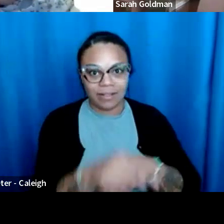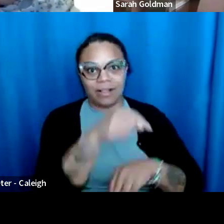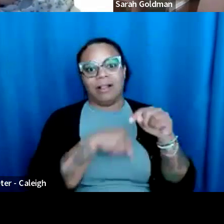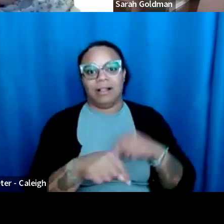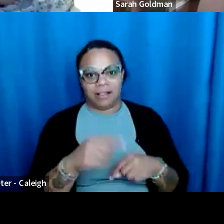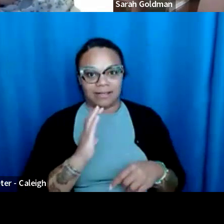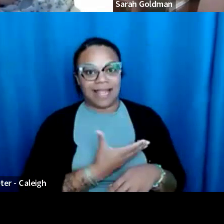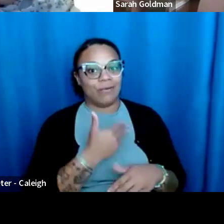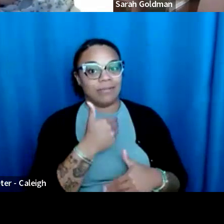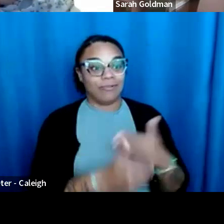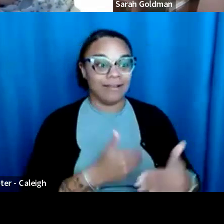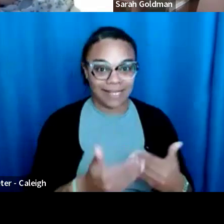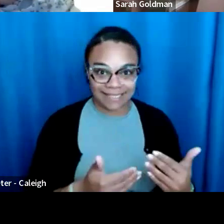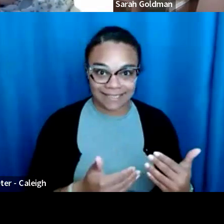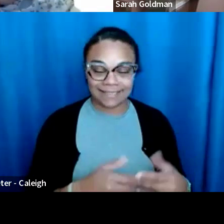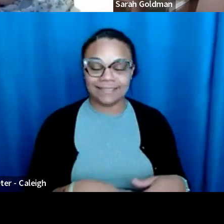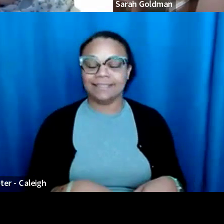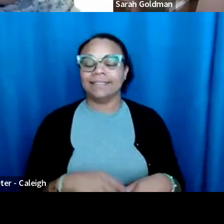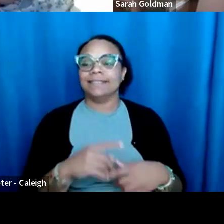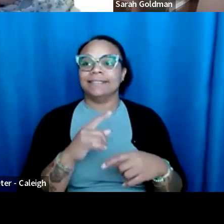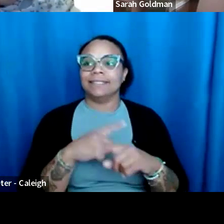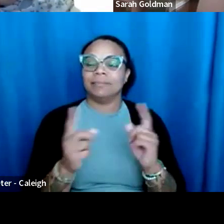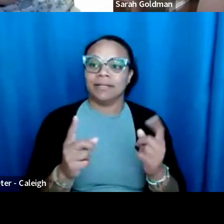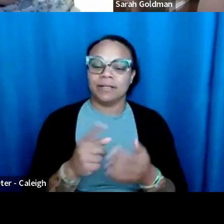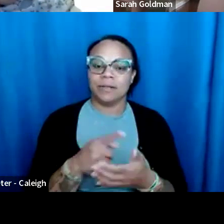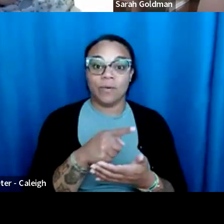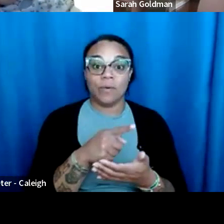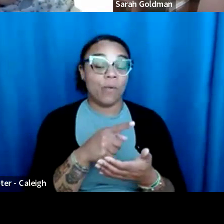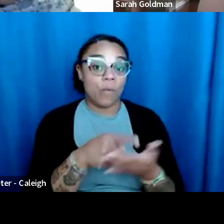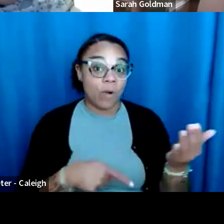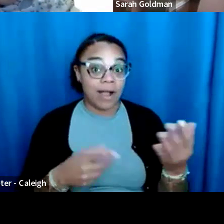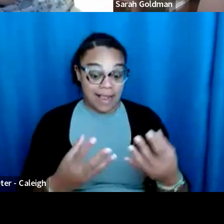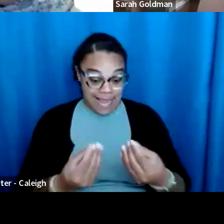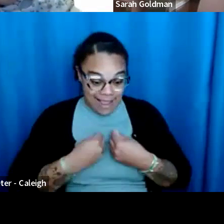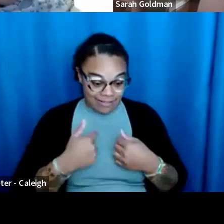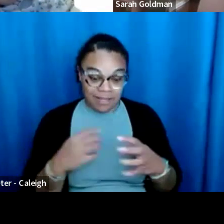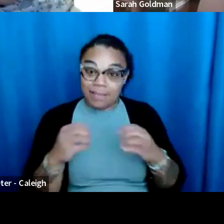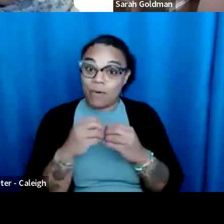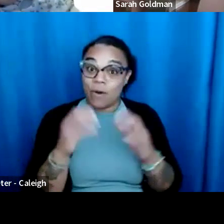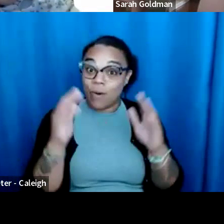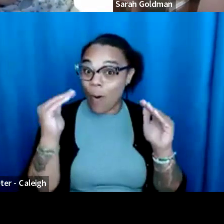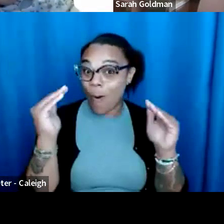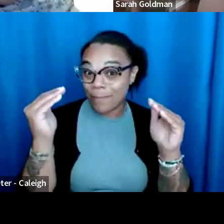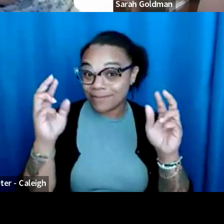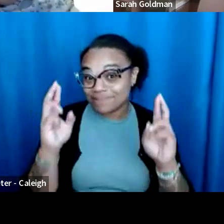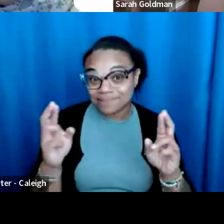But what kind of continues to give me hope is seeing just in my lifetime